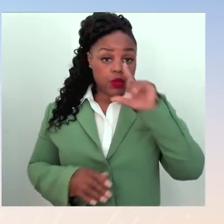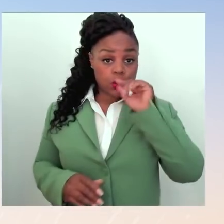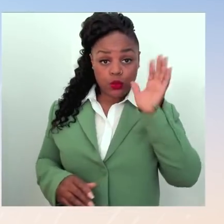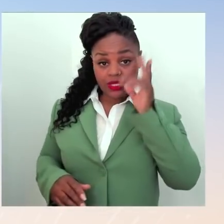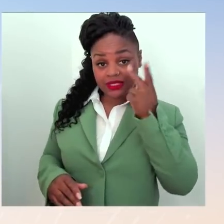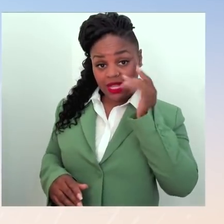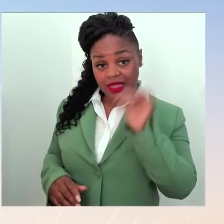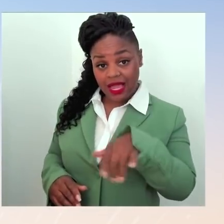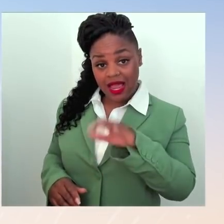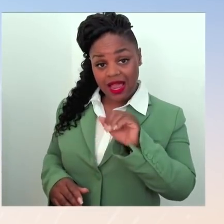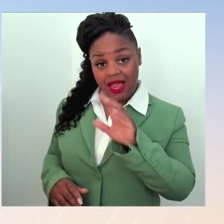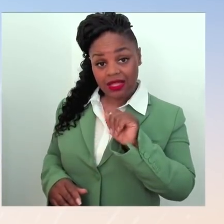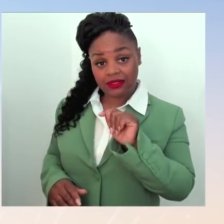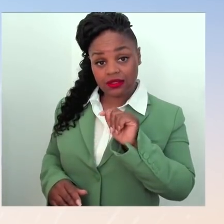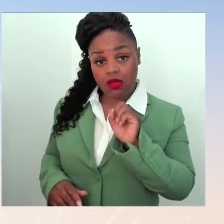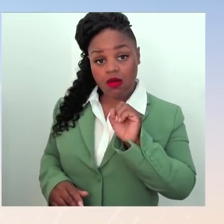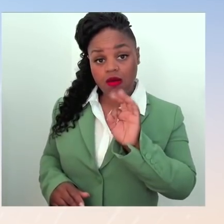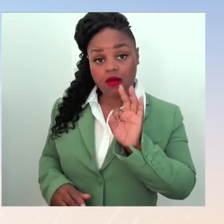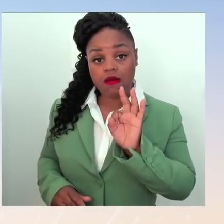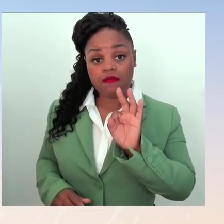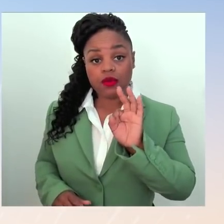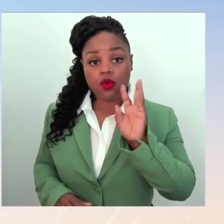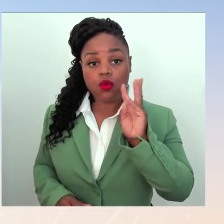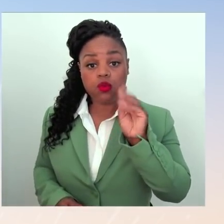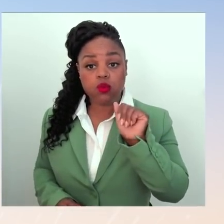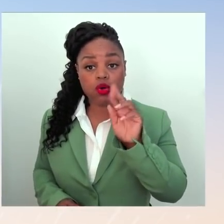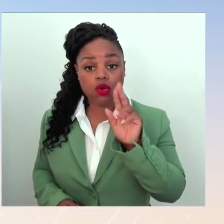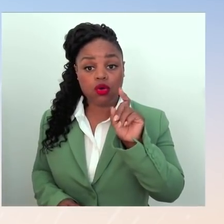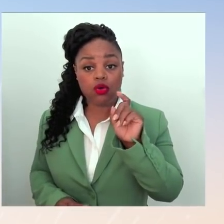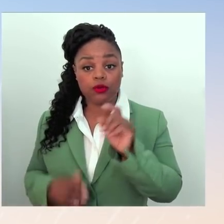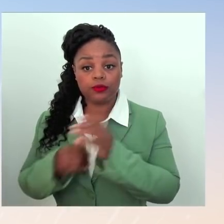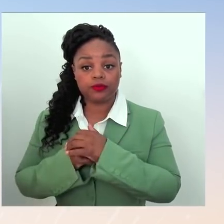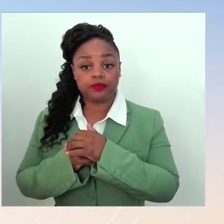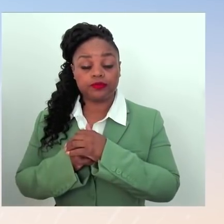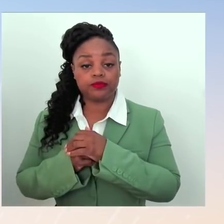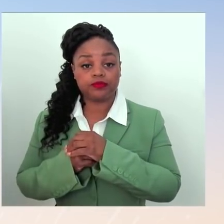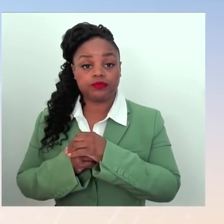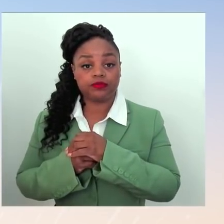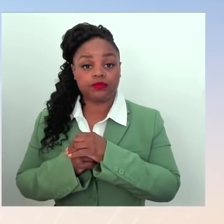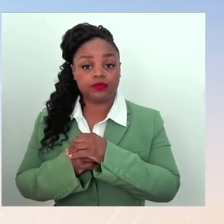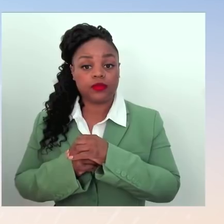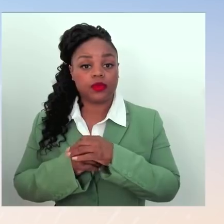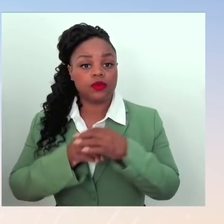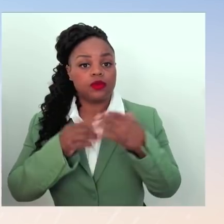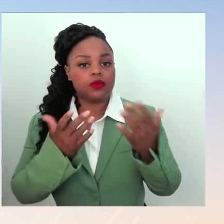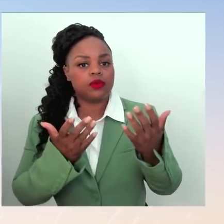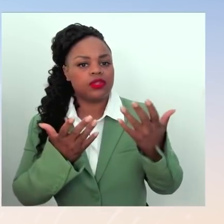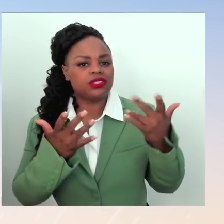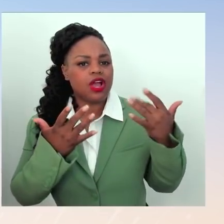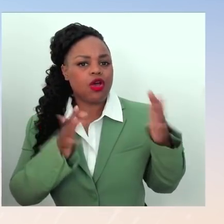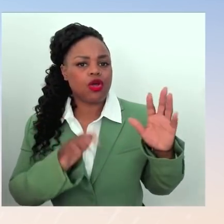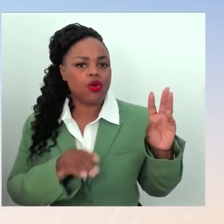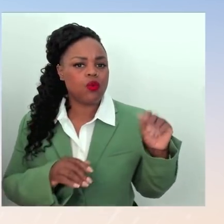there's already a war going on in Ukraine that's been instigated by Vladimir Putin. The Press: A wider -- he was referring to a "wider war" that would bring in them as an added participant.